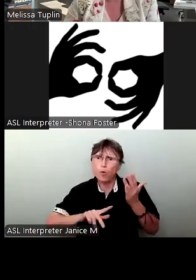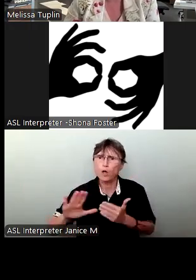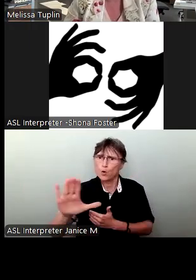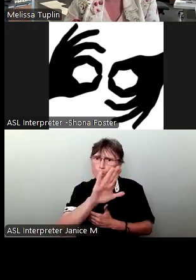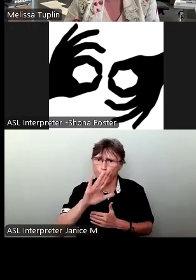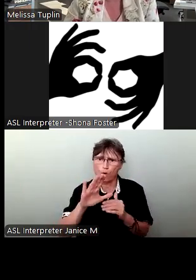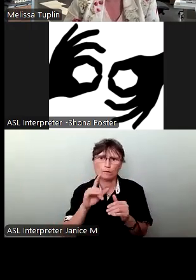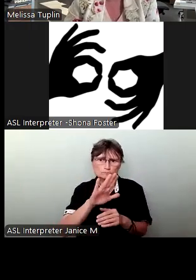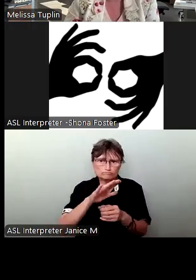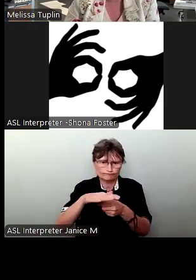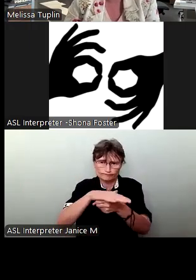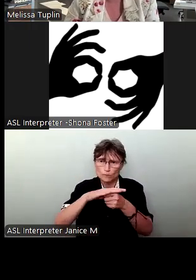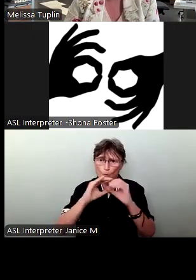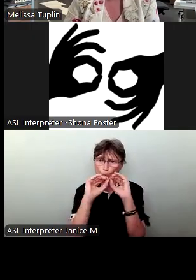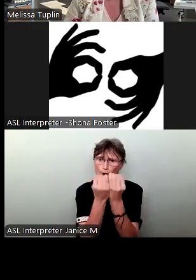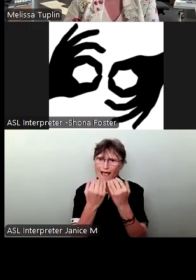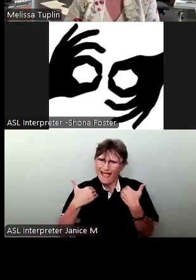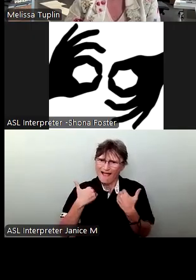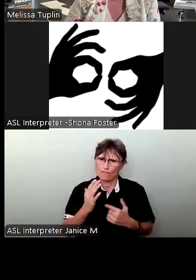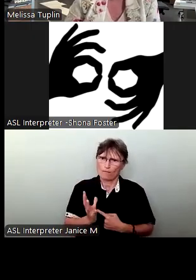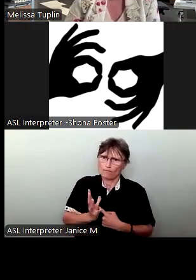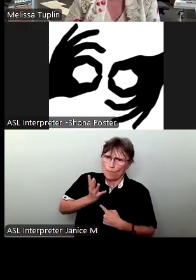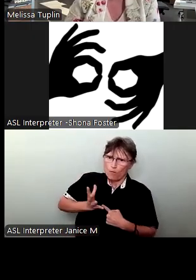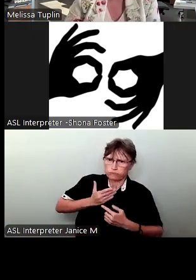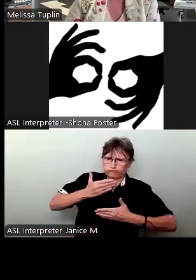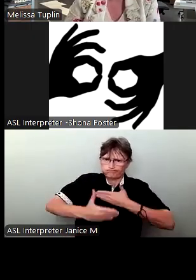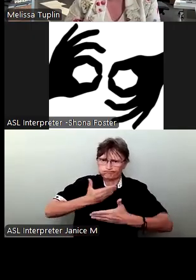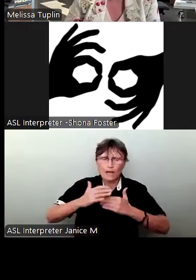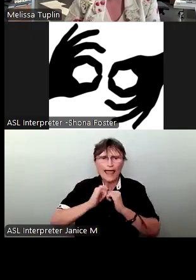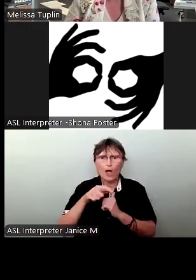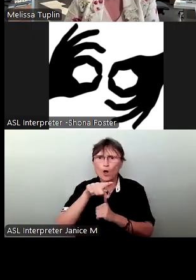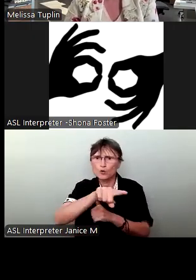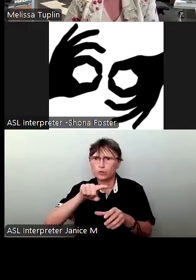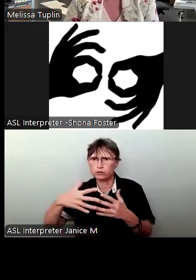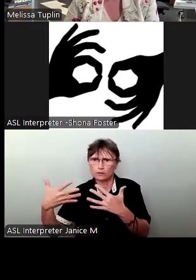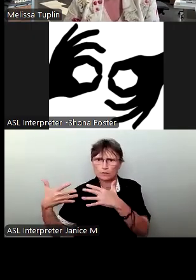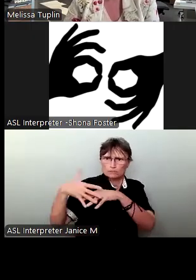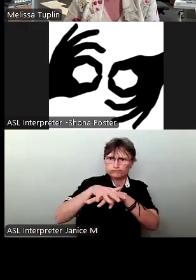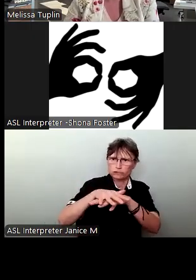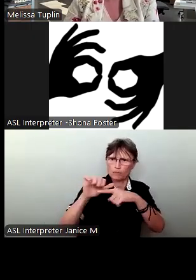that are embedded in your work. How do you apply these practices and stay accountable to them? So